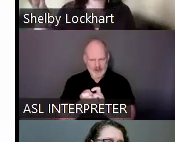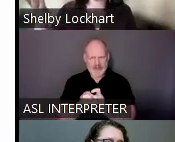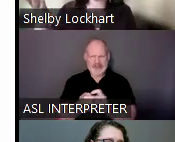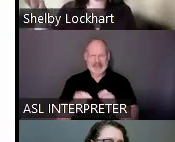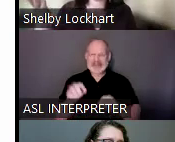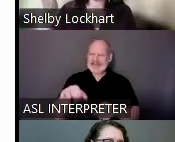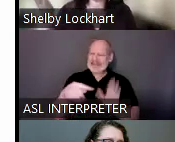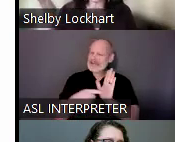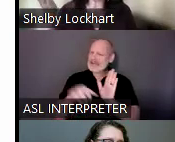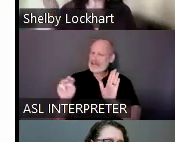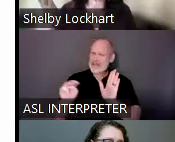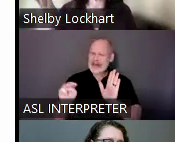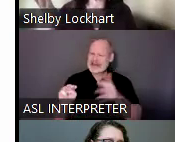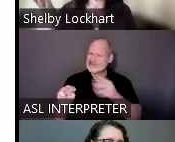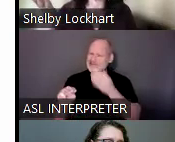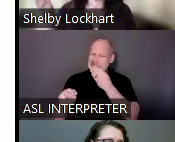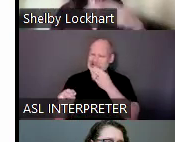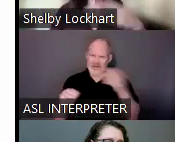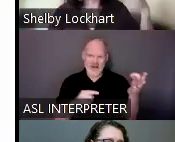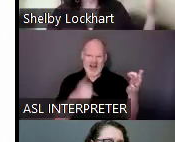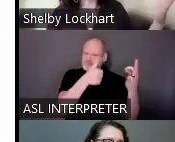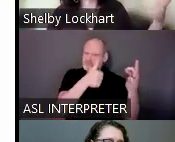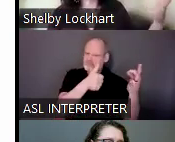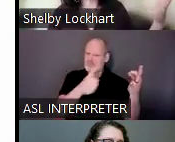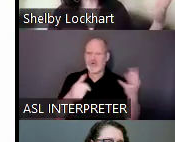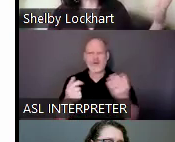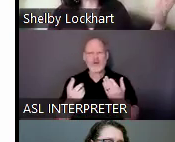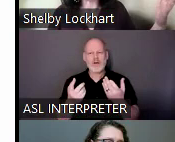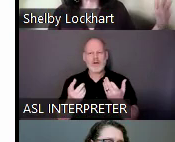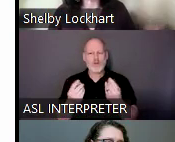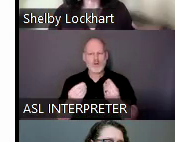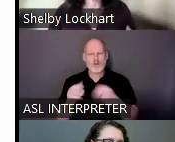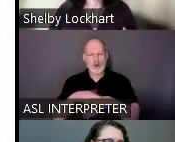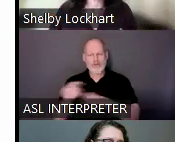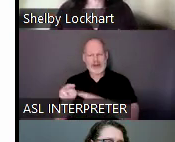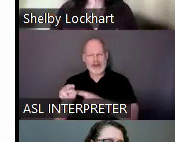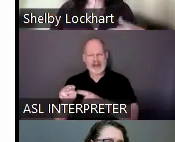well on Fridays. What is it that we're doing on Fridays that we could transition to Mondays? So